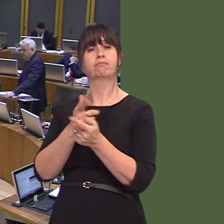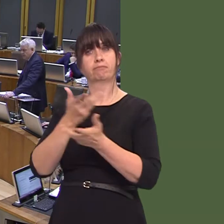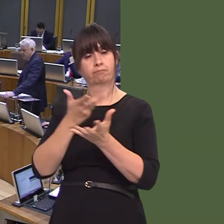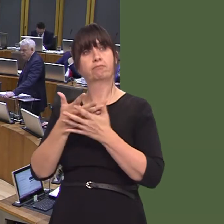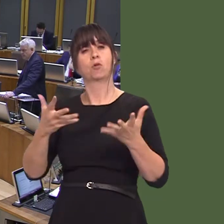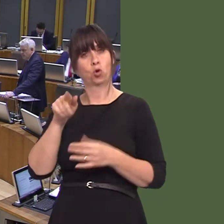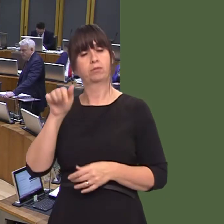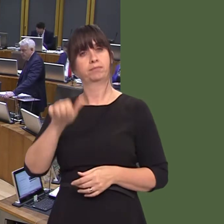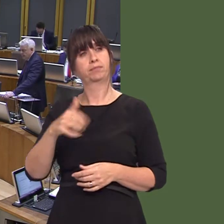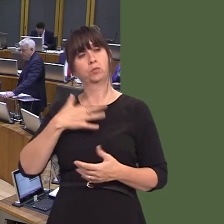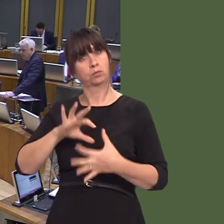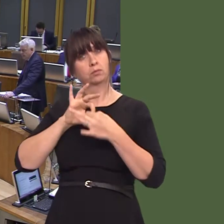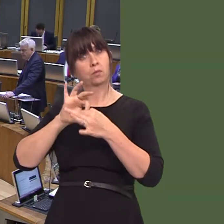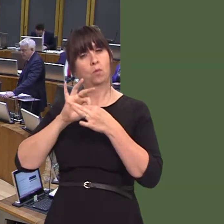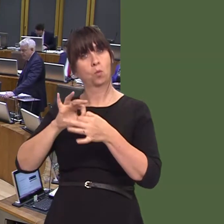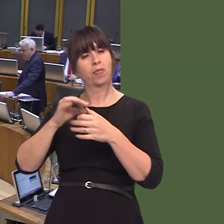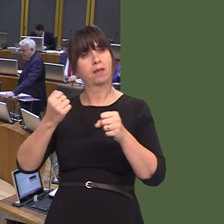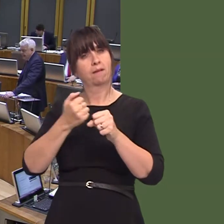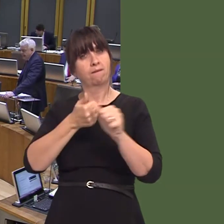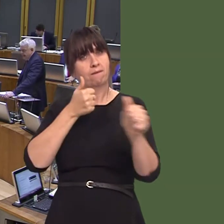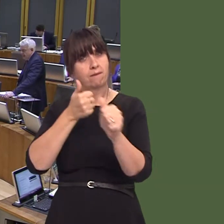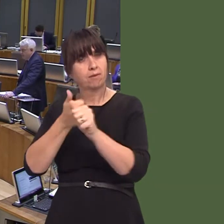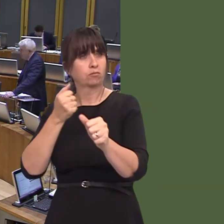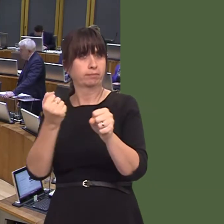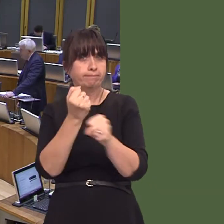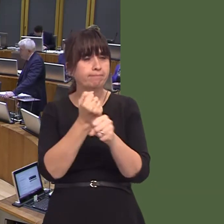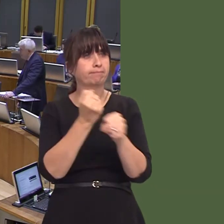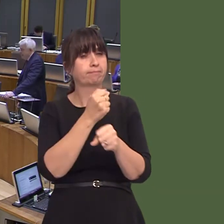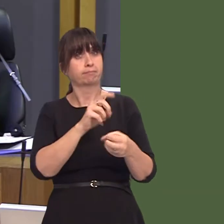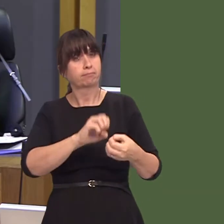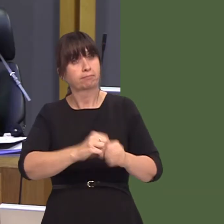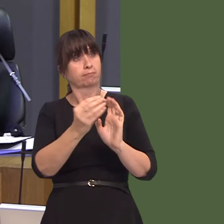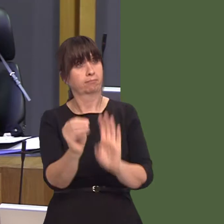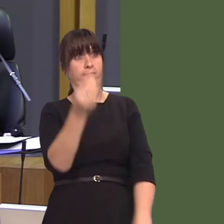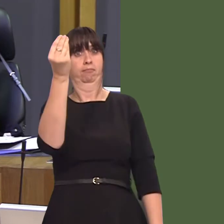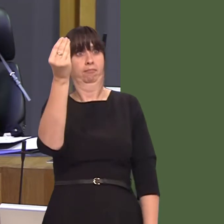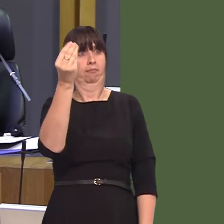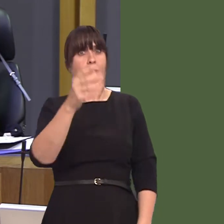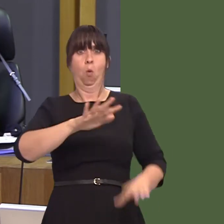We wish to work with manufacturers and producers, and when they produce something that is world